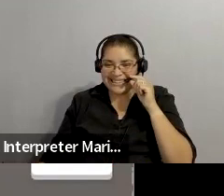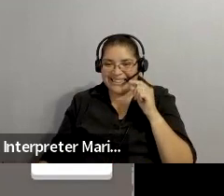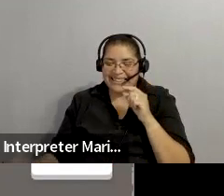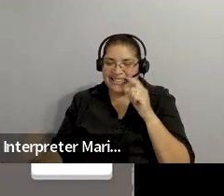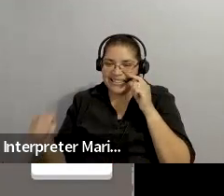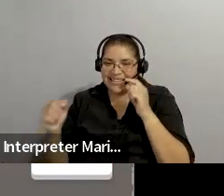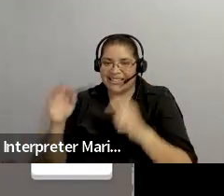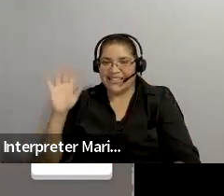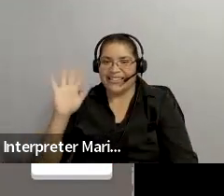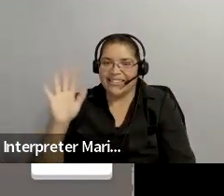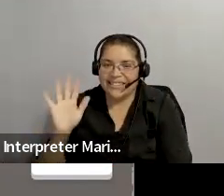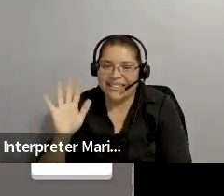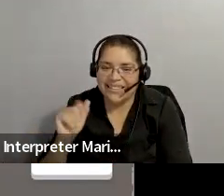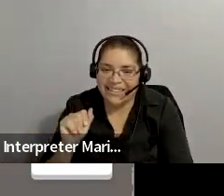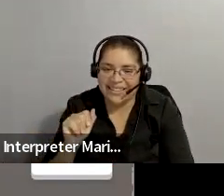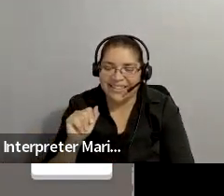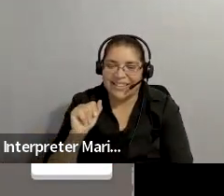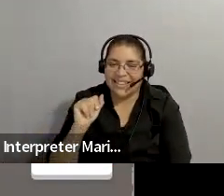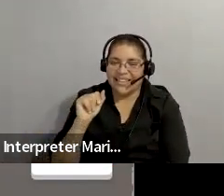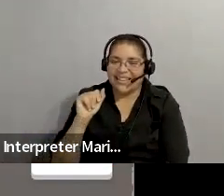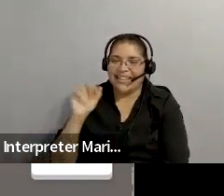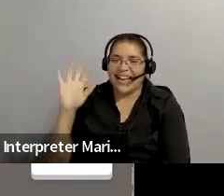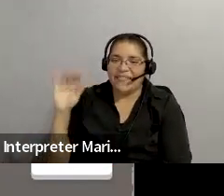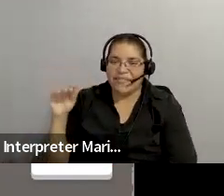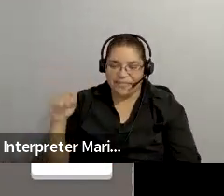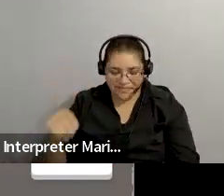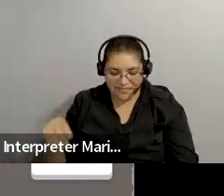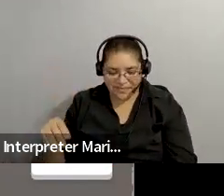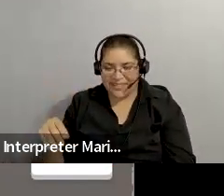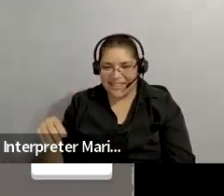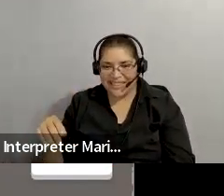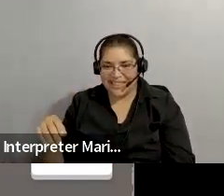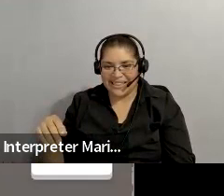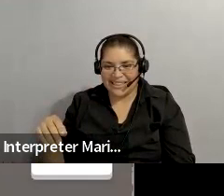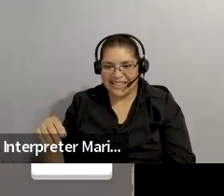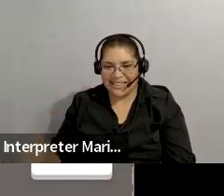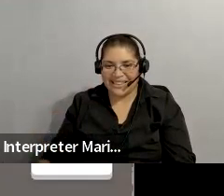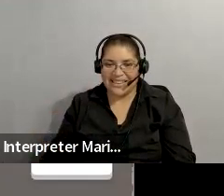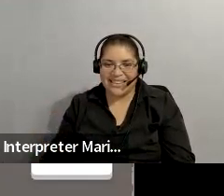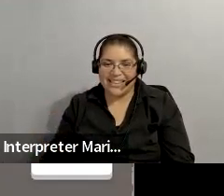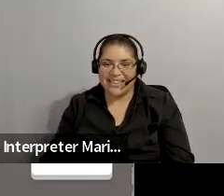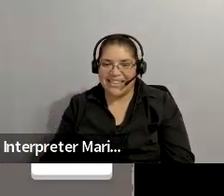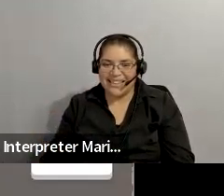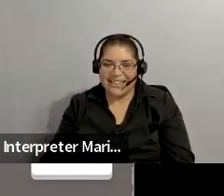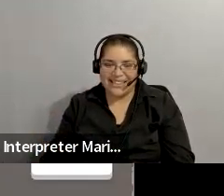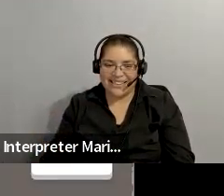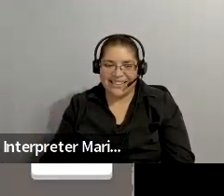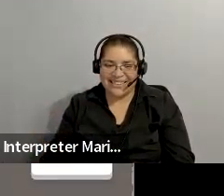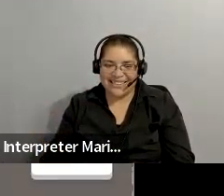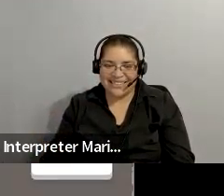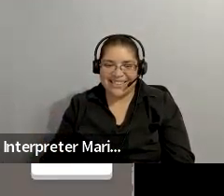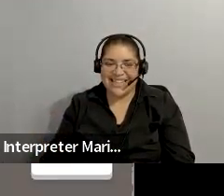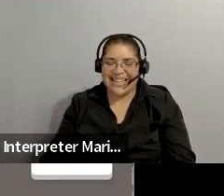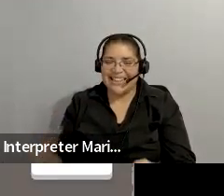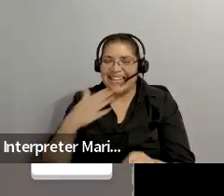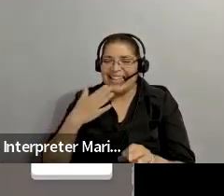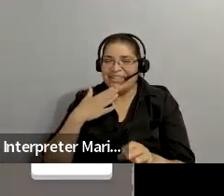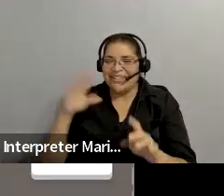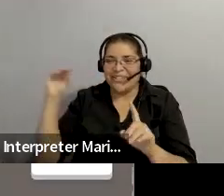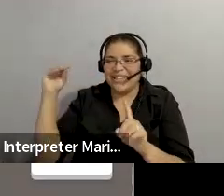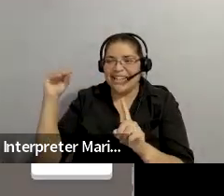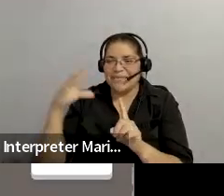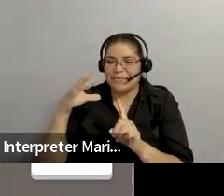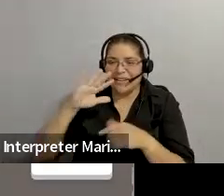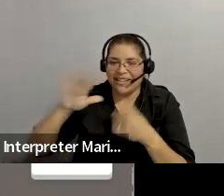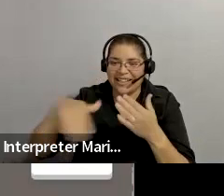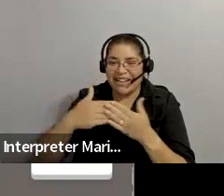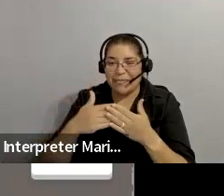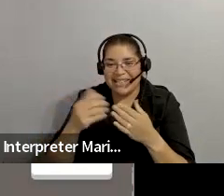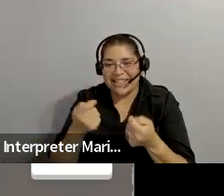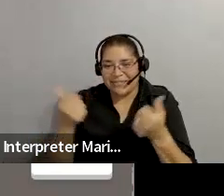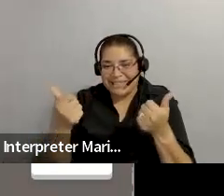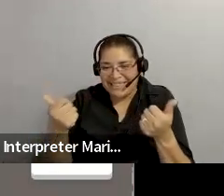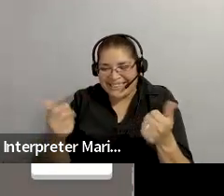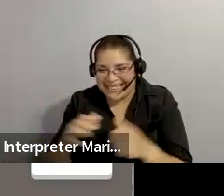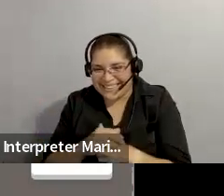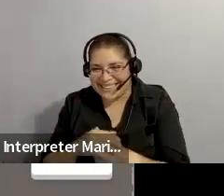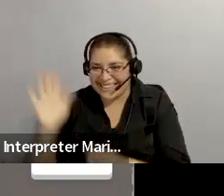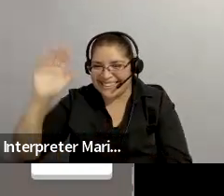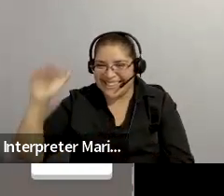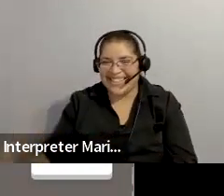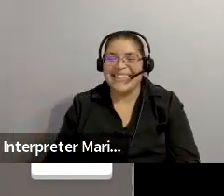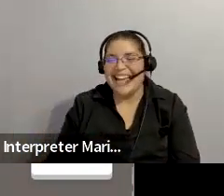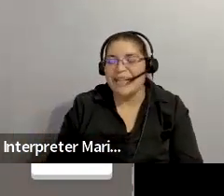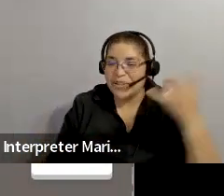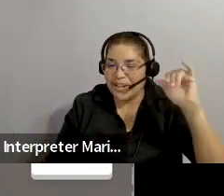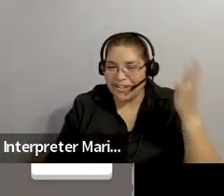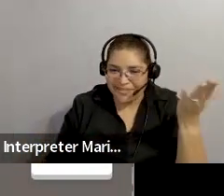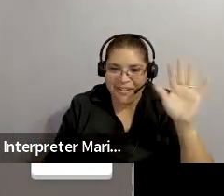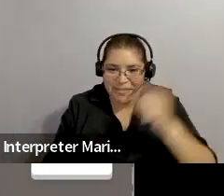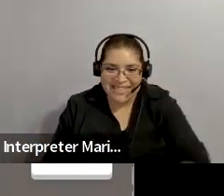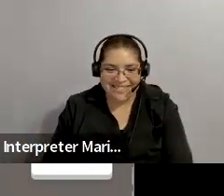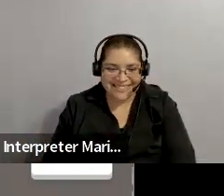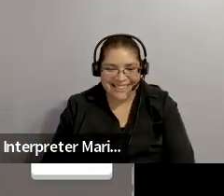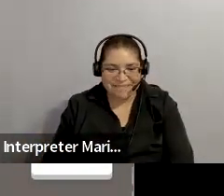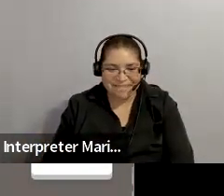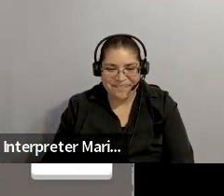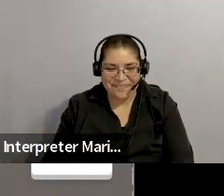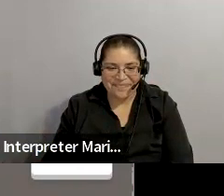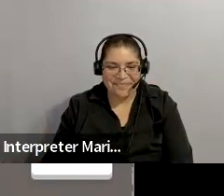: The author of Harry Potter